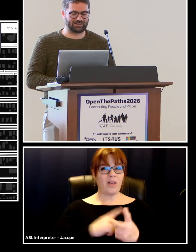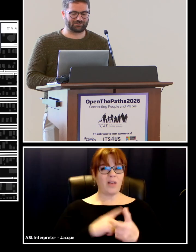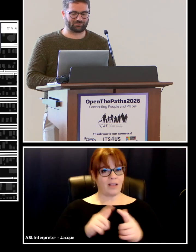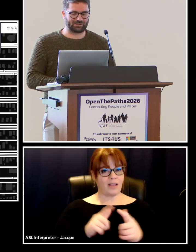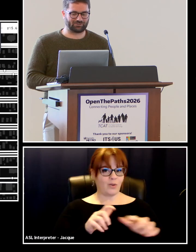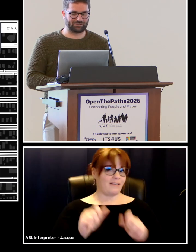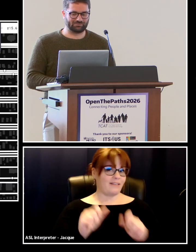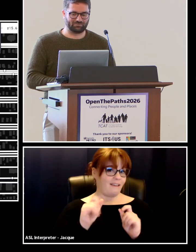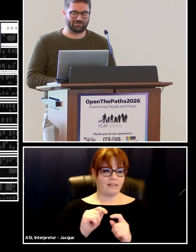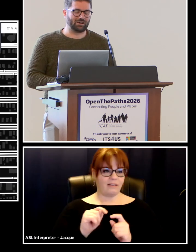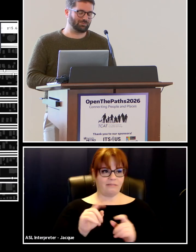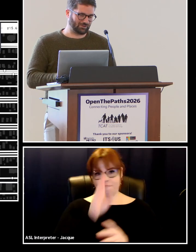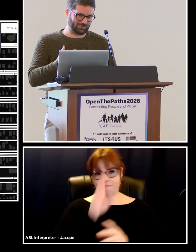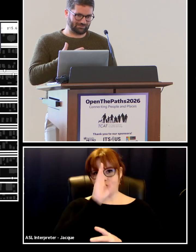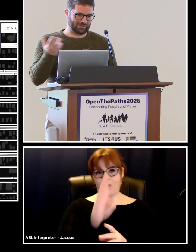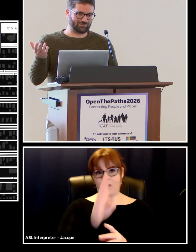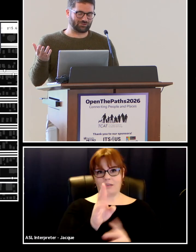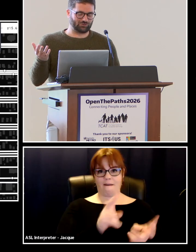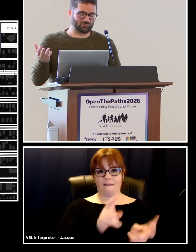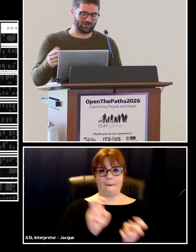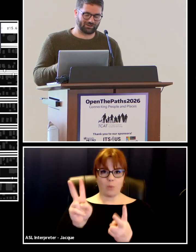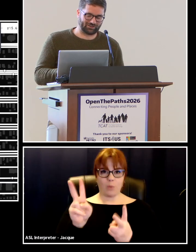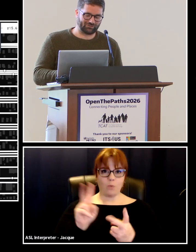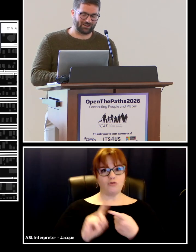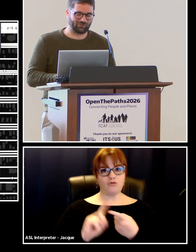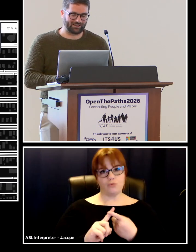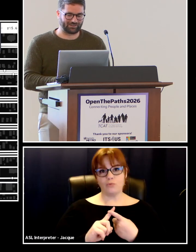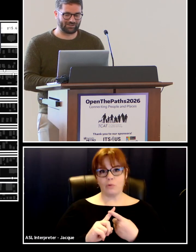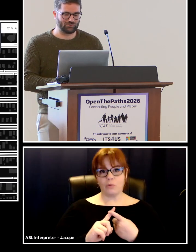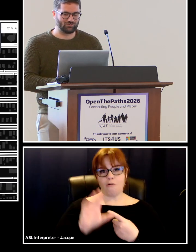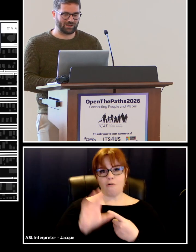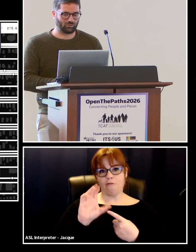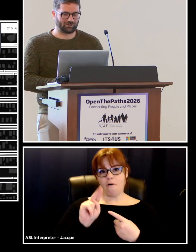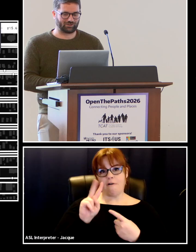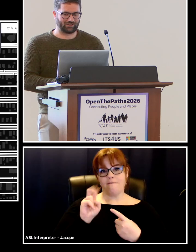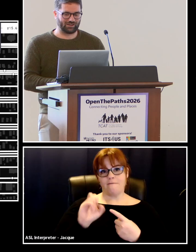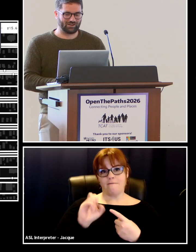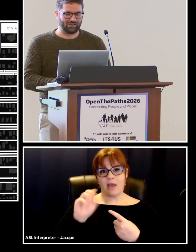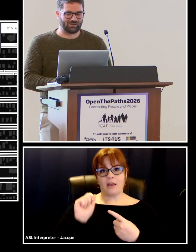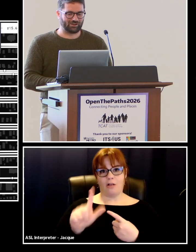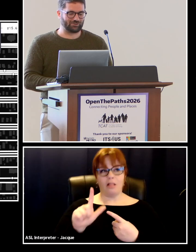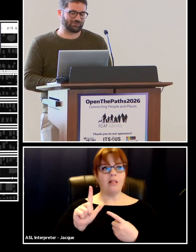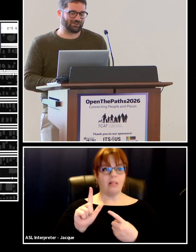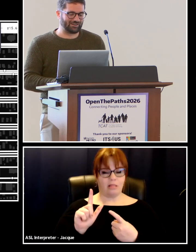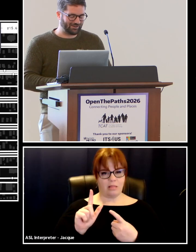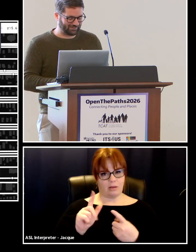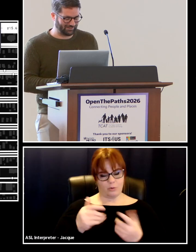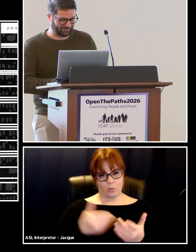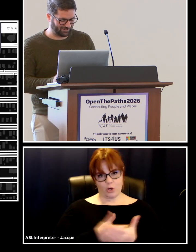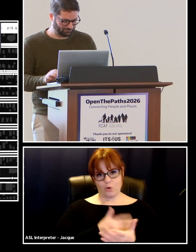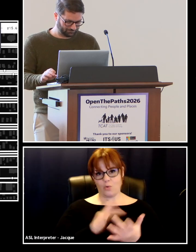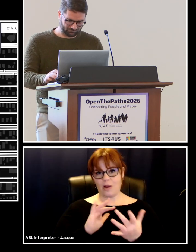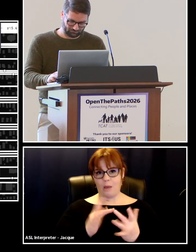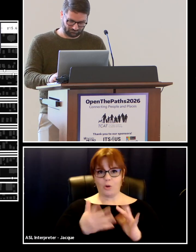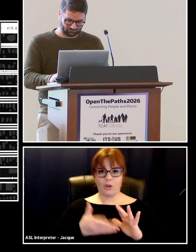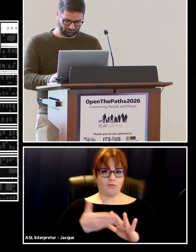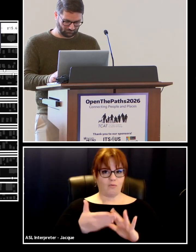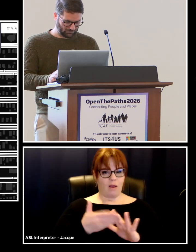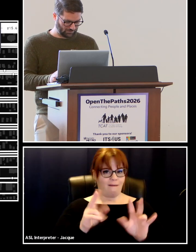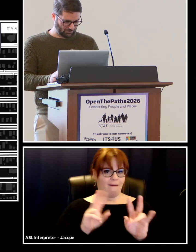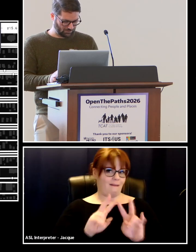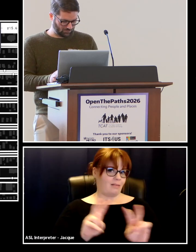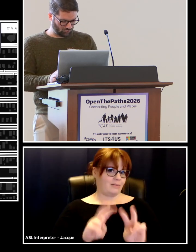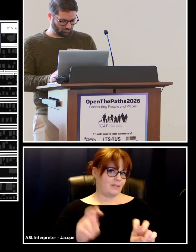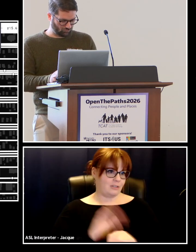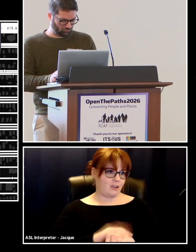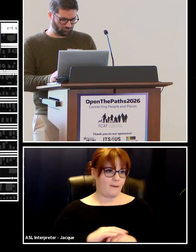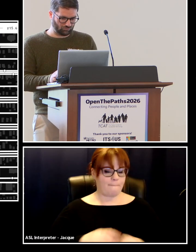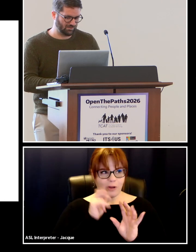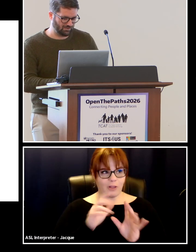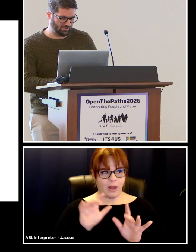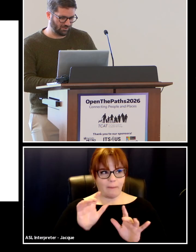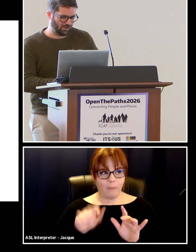and directly upload it into Conveyal as a new network that uh you can run analyses on.